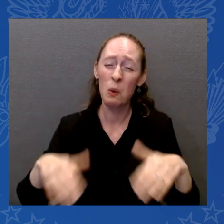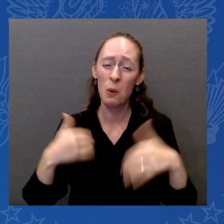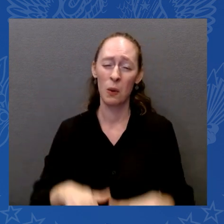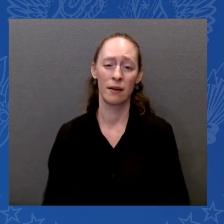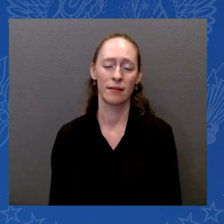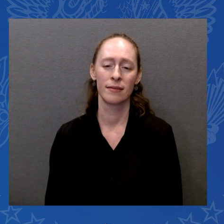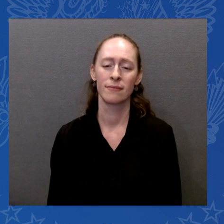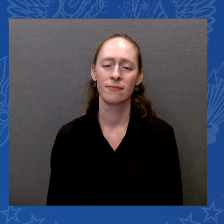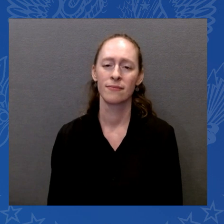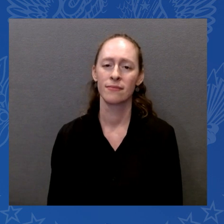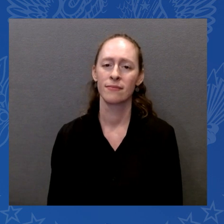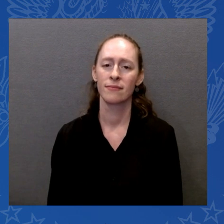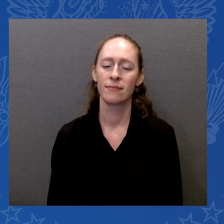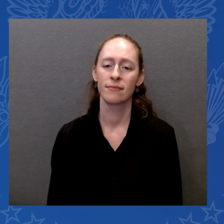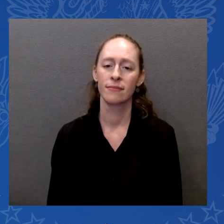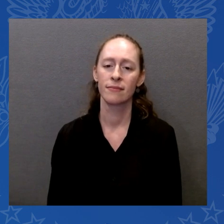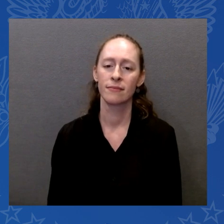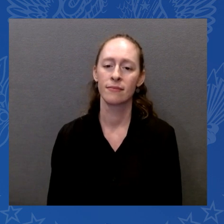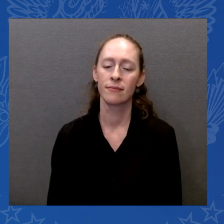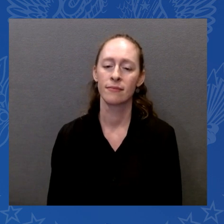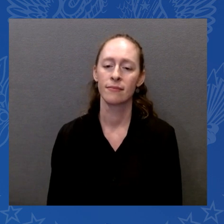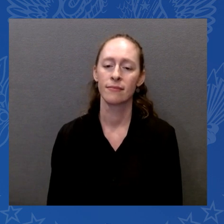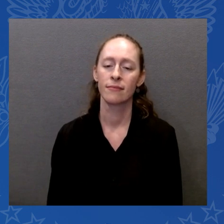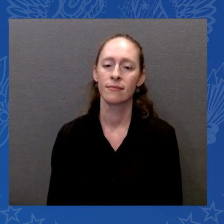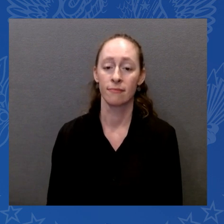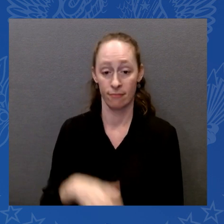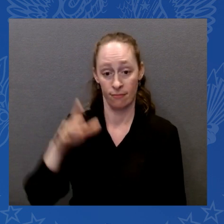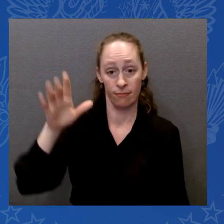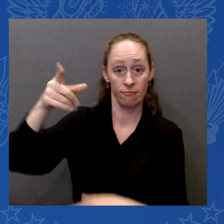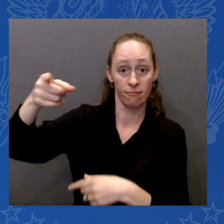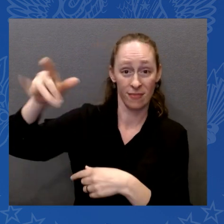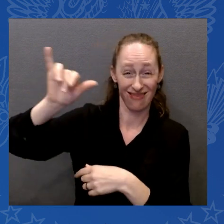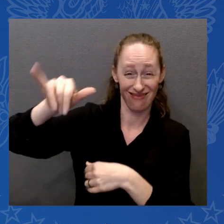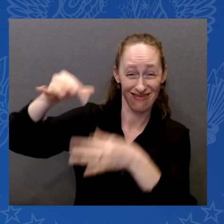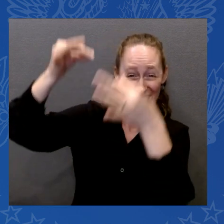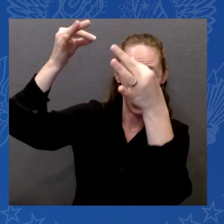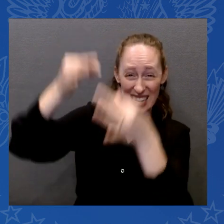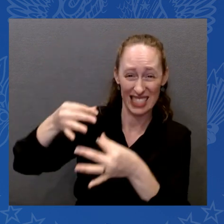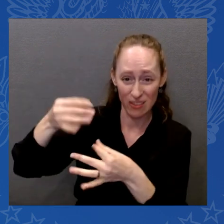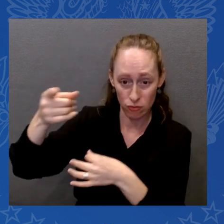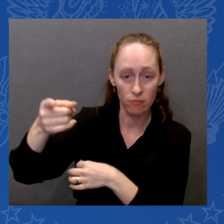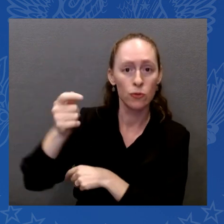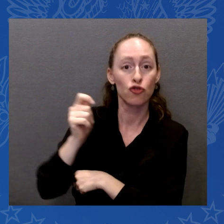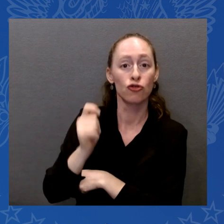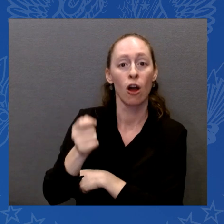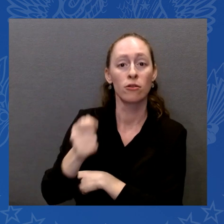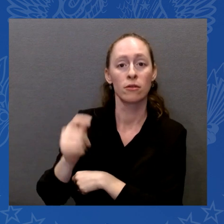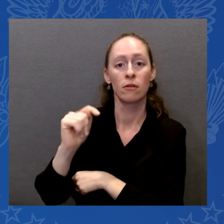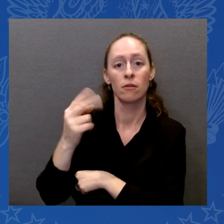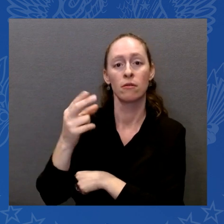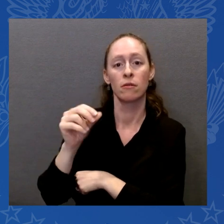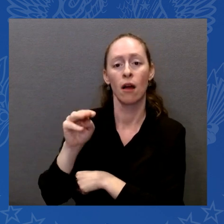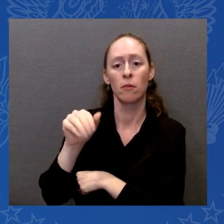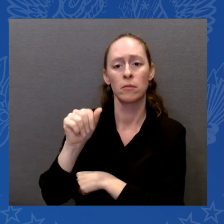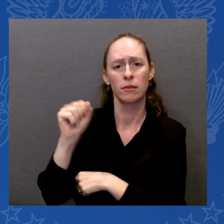that this wouldn't stop with a woman's right to choose and it would extend to the right to privacy itself